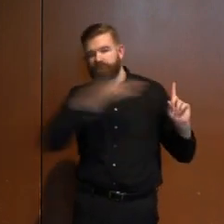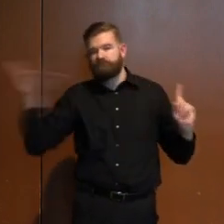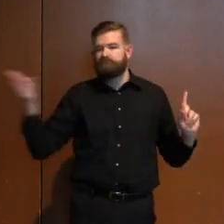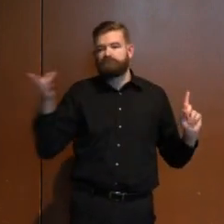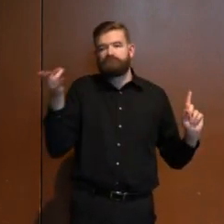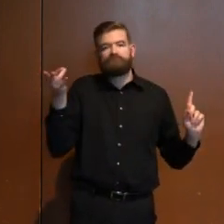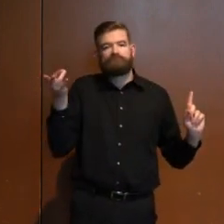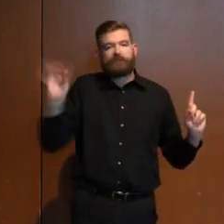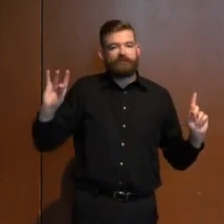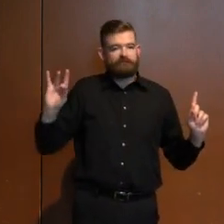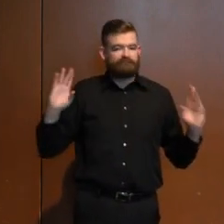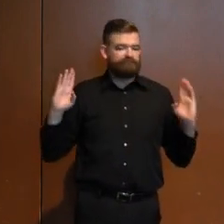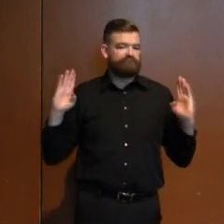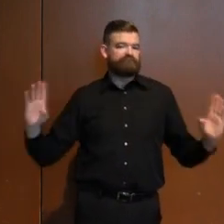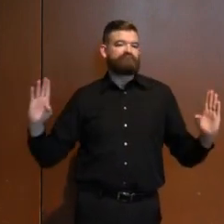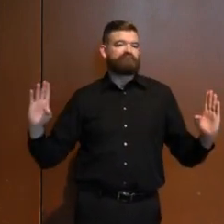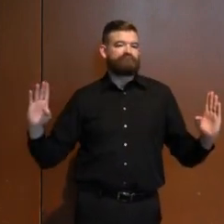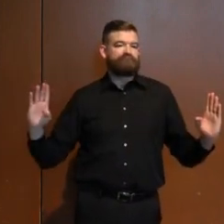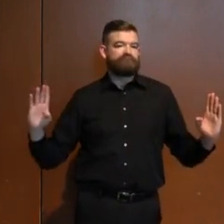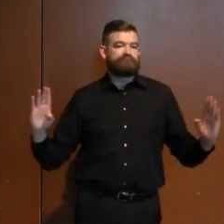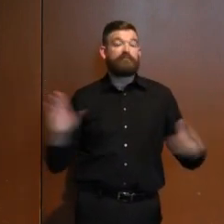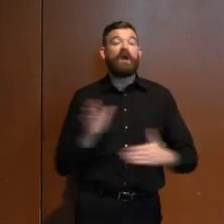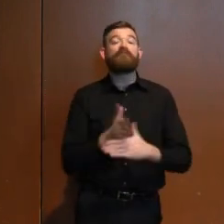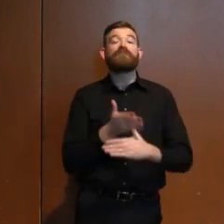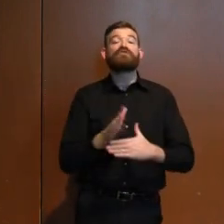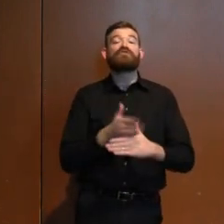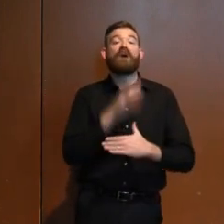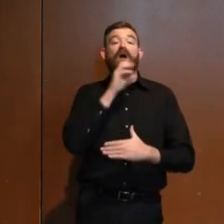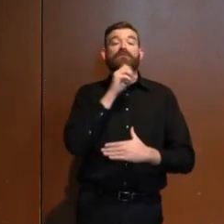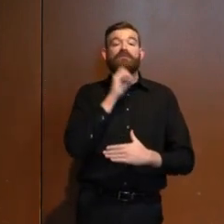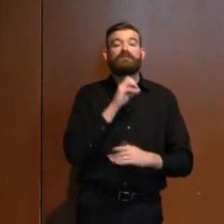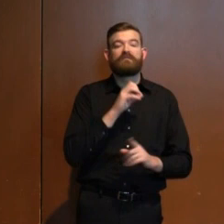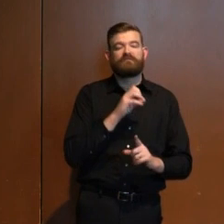65% MALE, 35% FEMALE, AGE RANGE